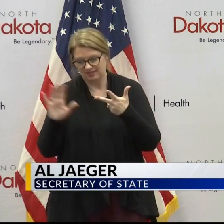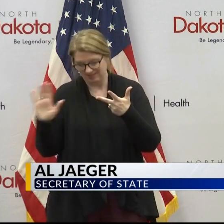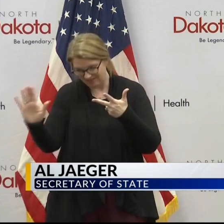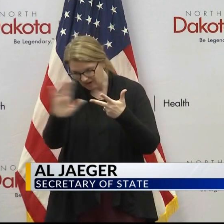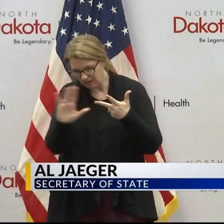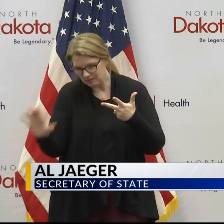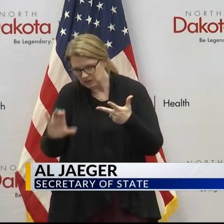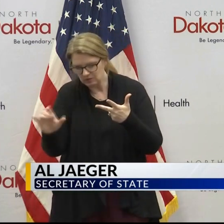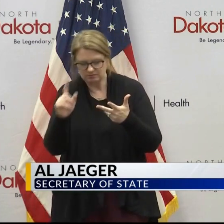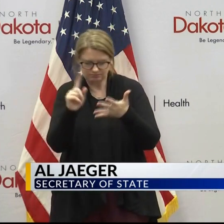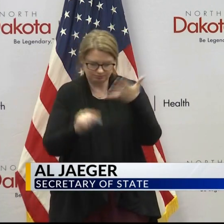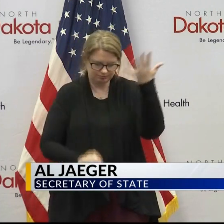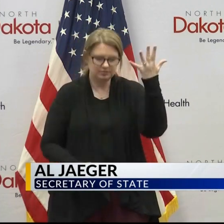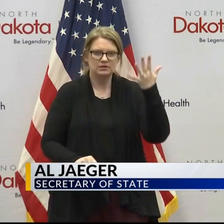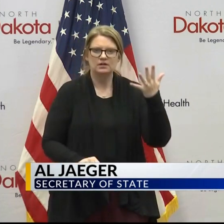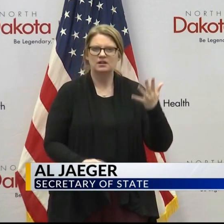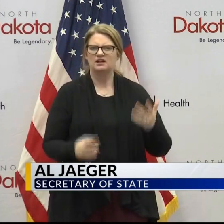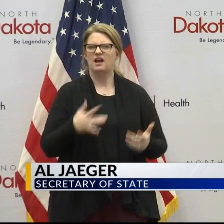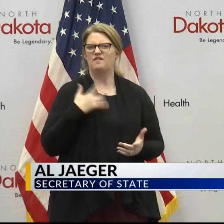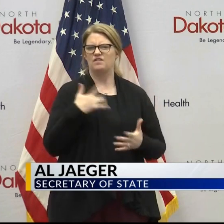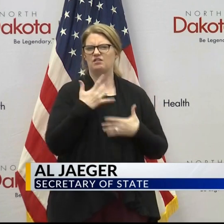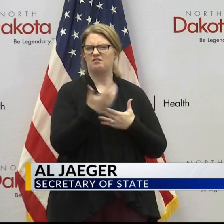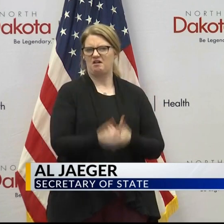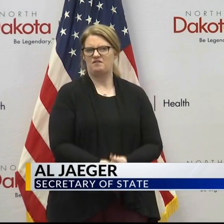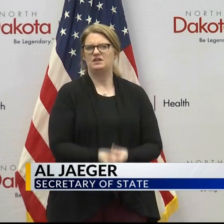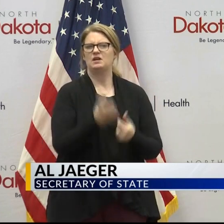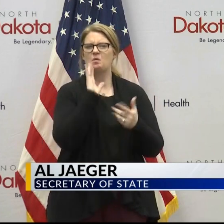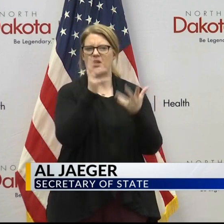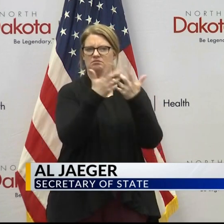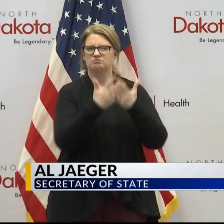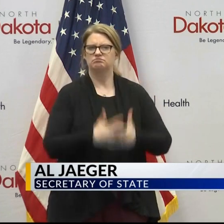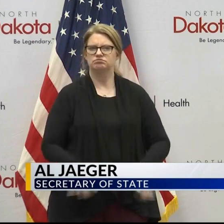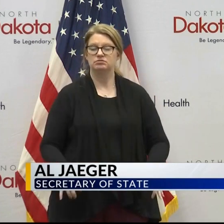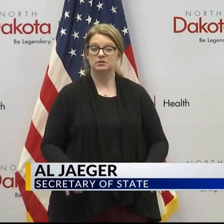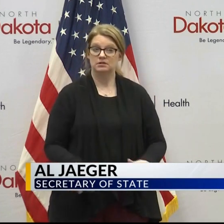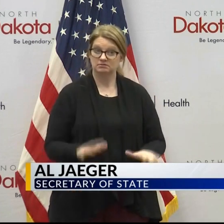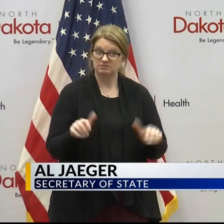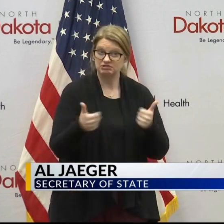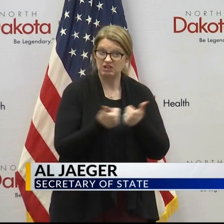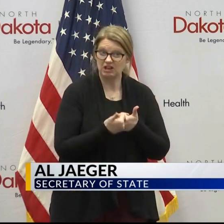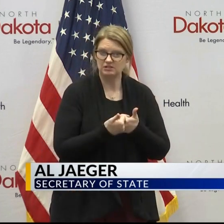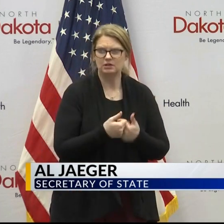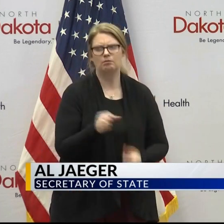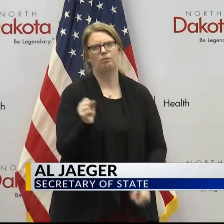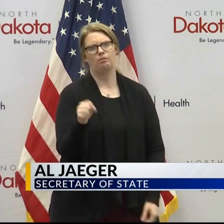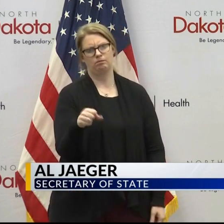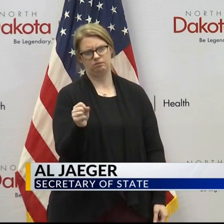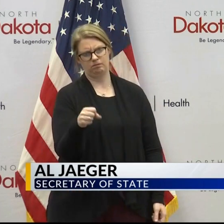WHAT'S GOING TO BE DONE AND WHAT WE ARE GOING TO BE DOING, WHAT THE COUNTIES ARE GOING TO BE DOING.